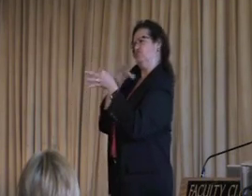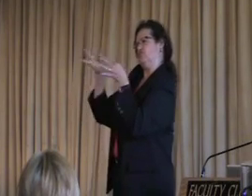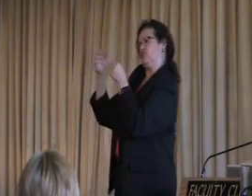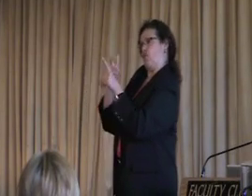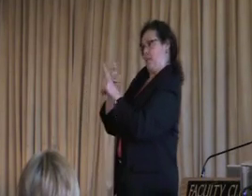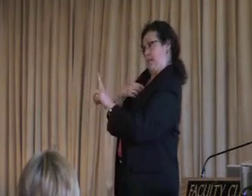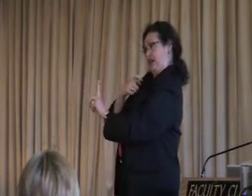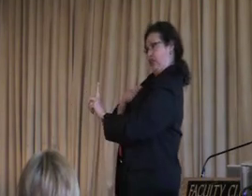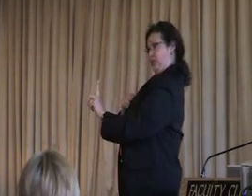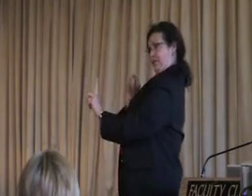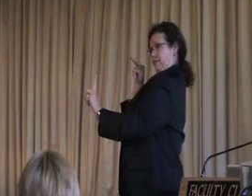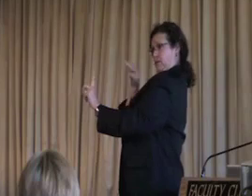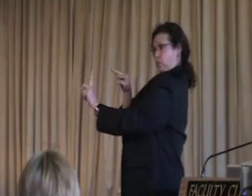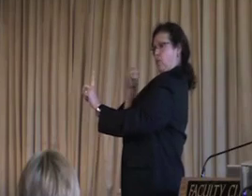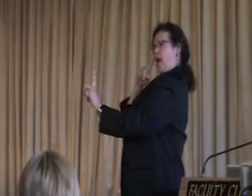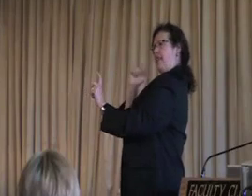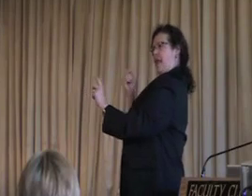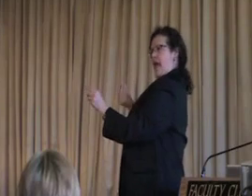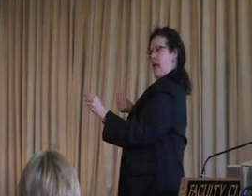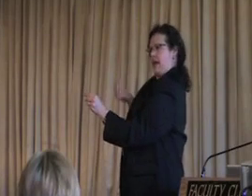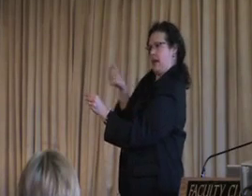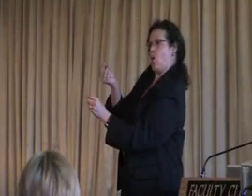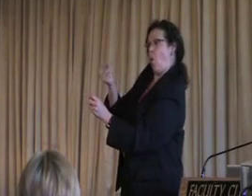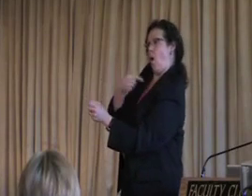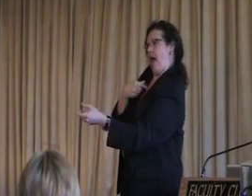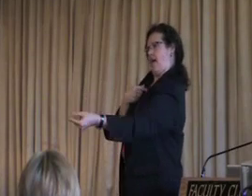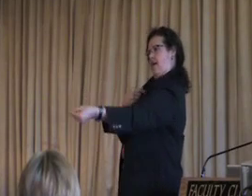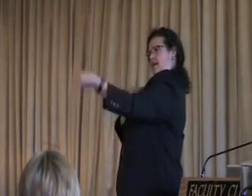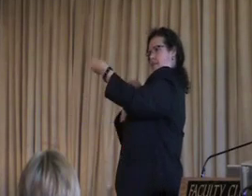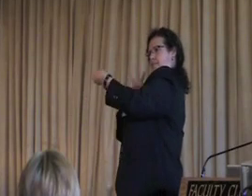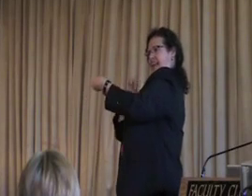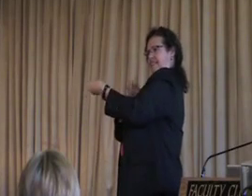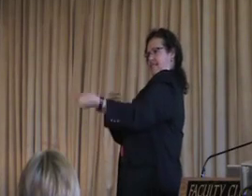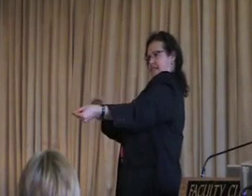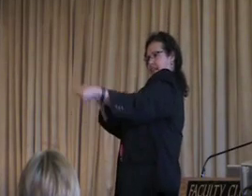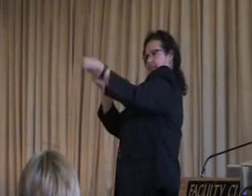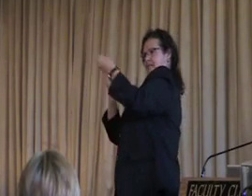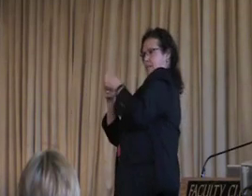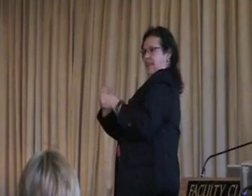thought I would take a moment to give you -- share some information with you about what's